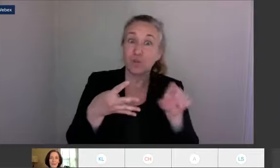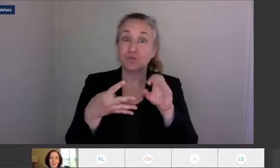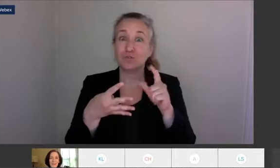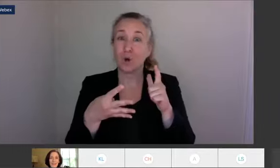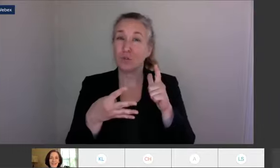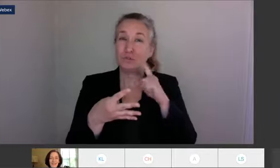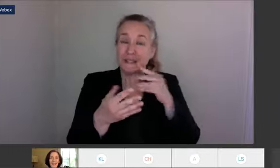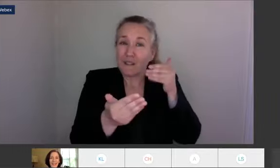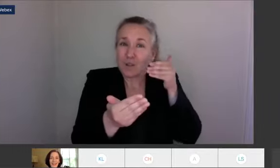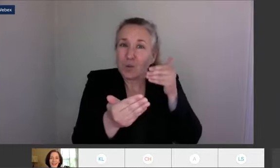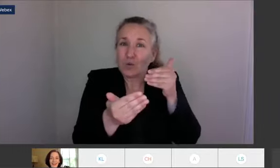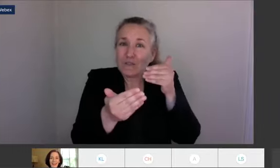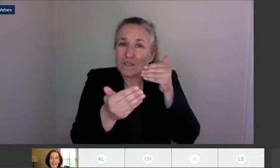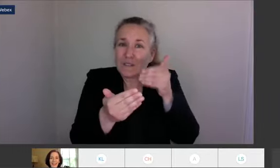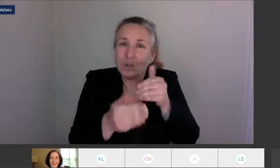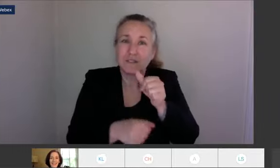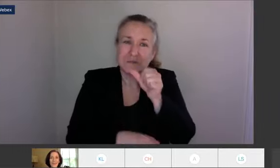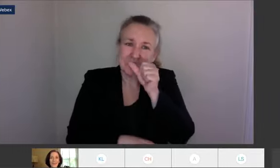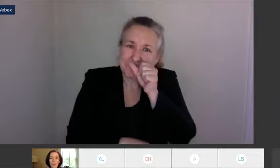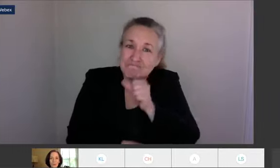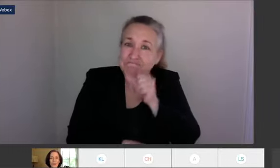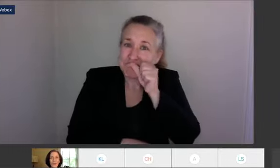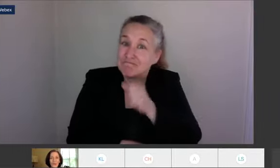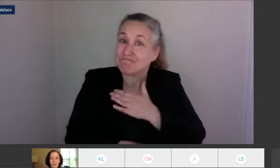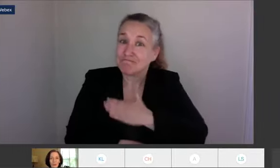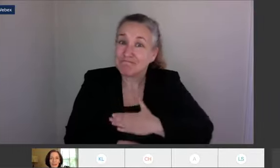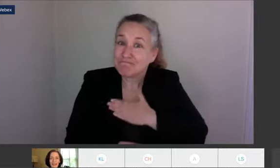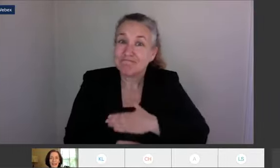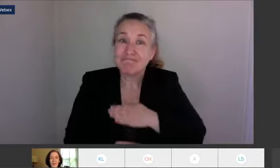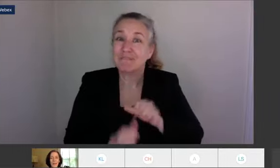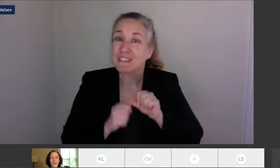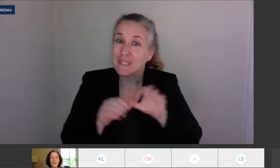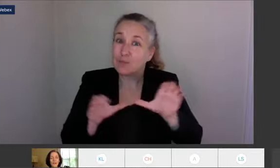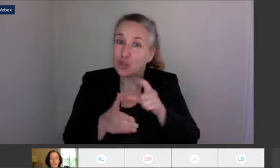people can just hang in there and keep doing what they're doing but I do just